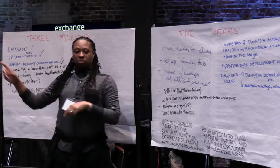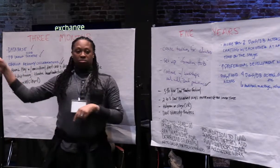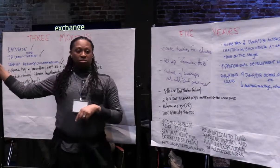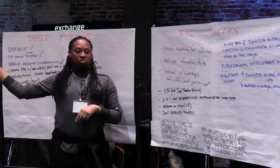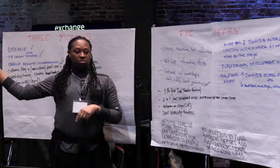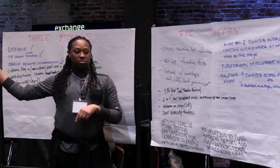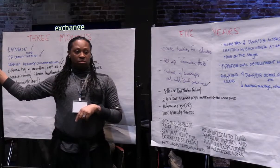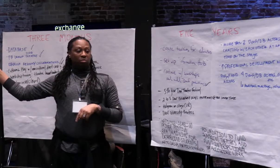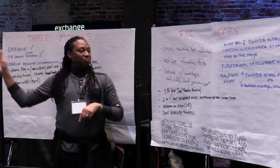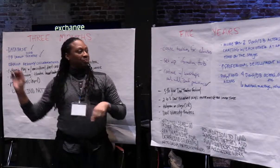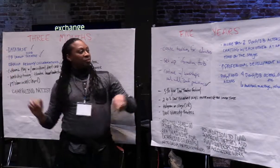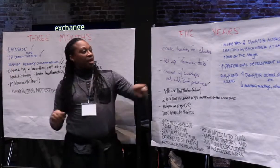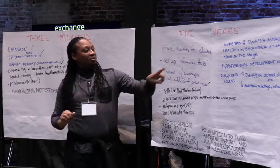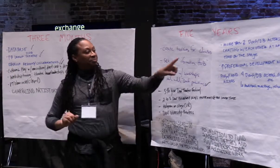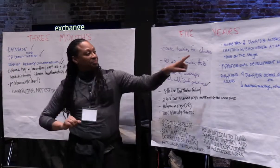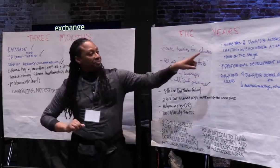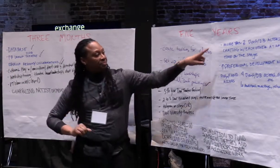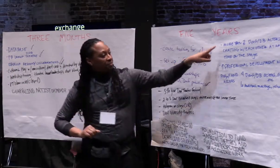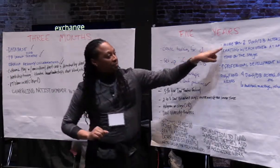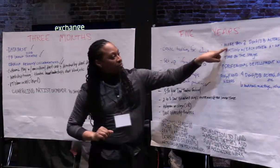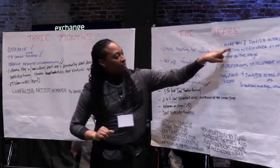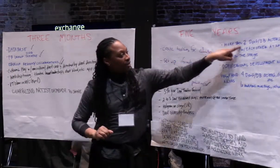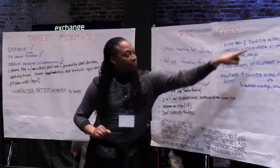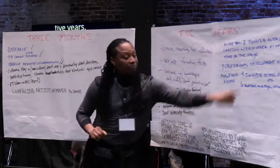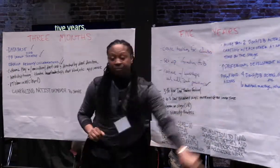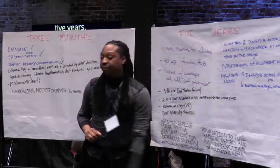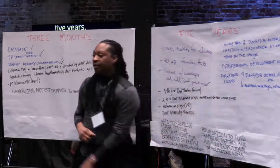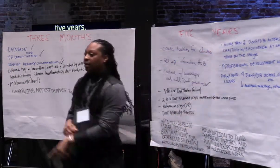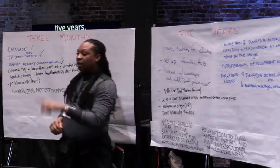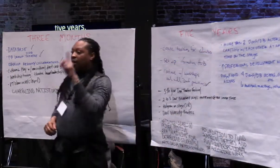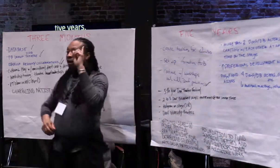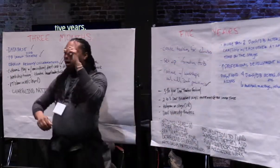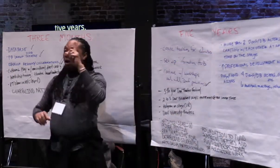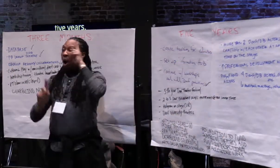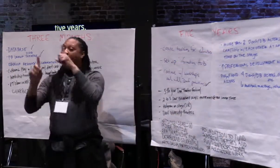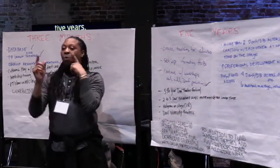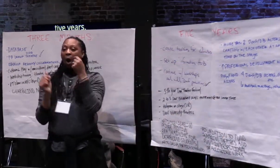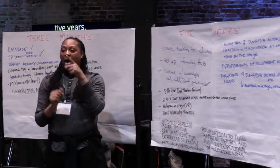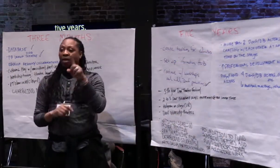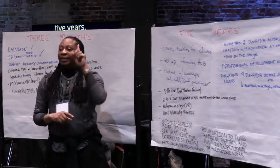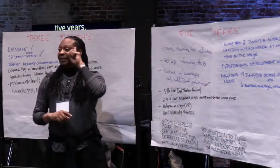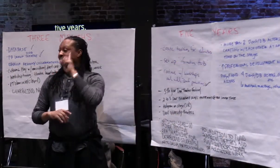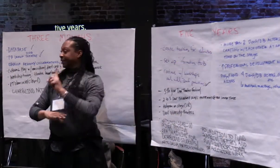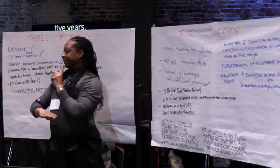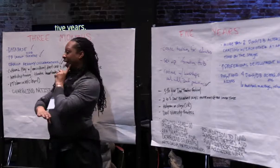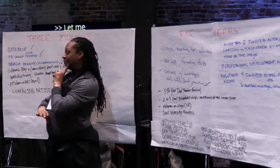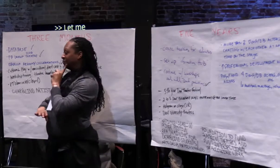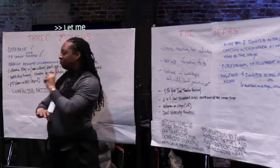You can hold off on elaborating, just specify. You're right, you're right. In five years